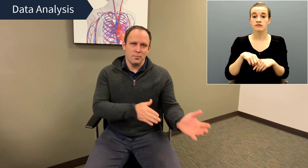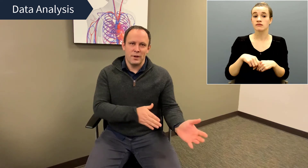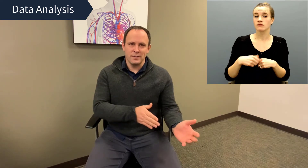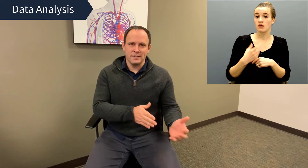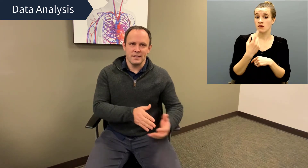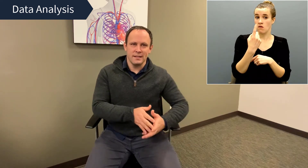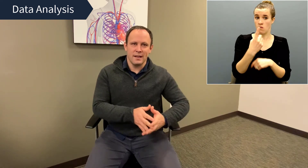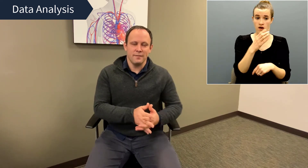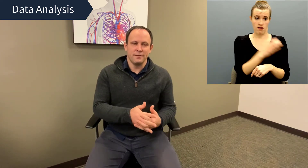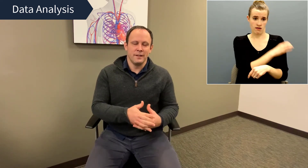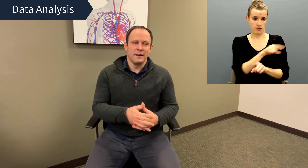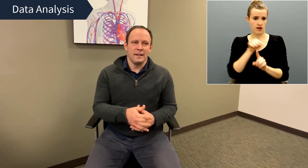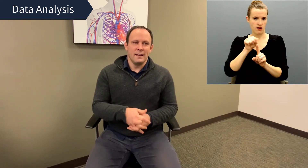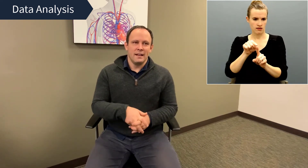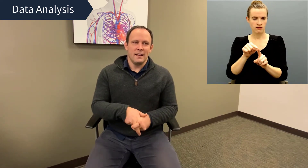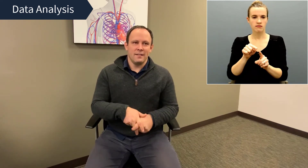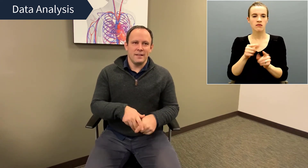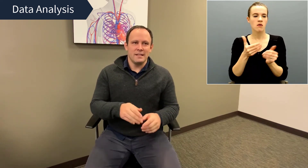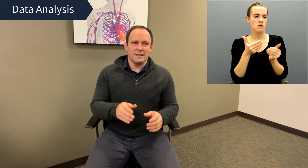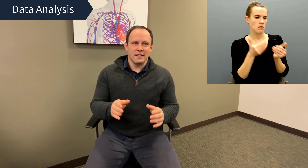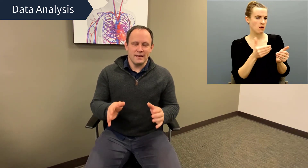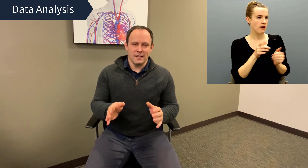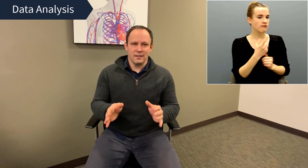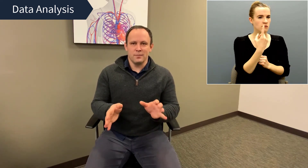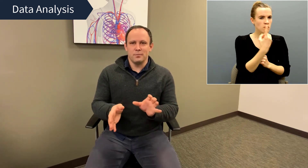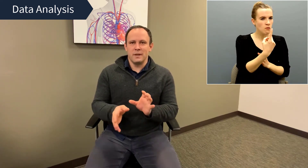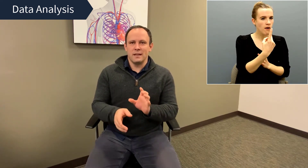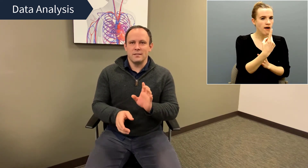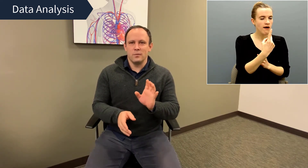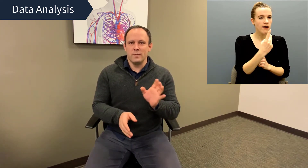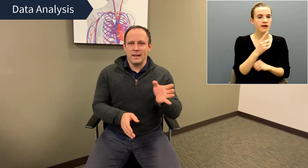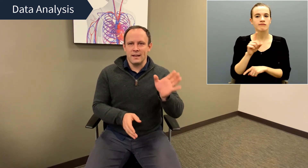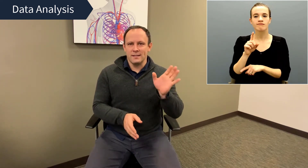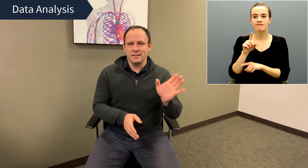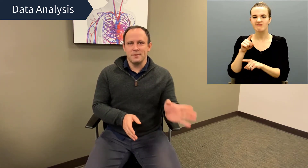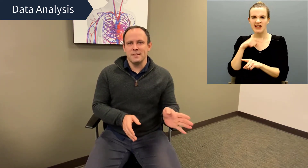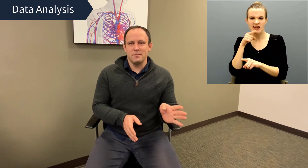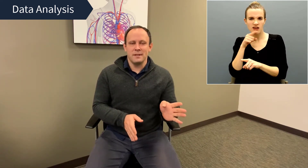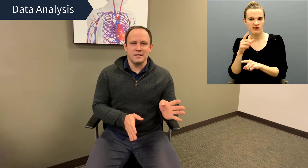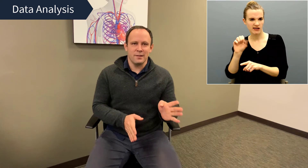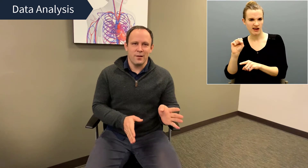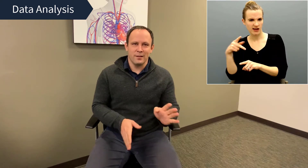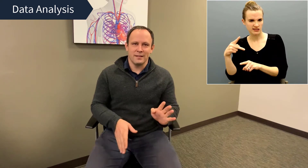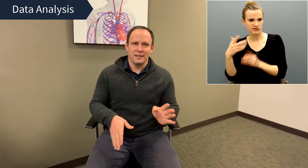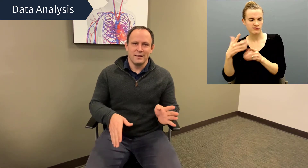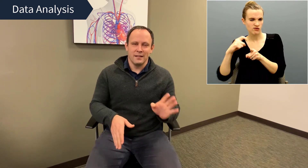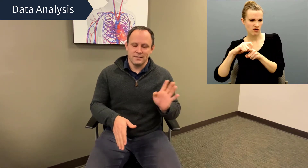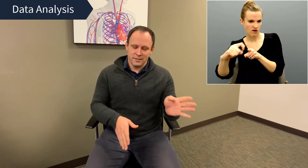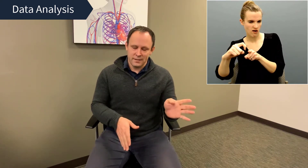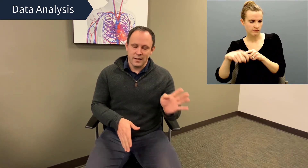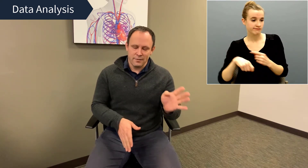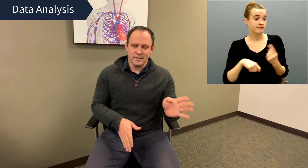comparison of, of each clinic that had a simulated patient call- a hearing